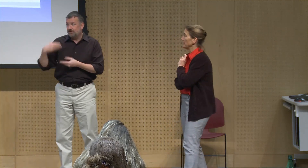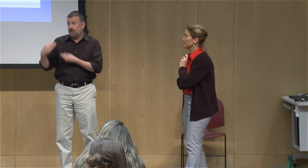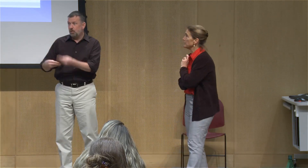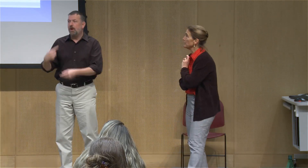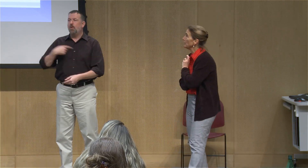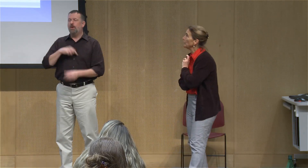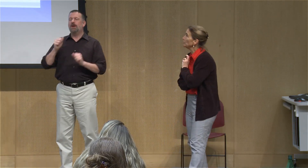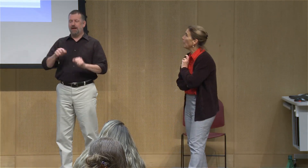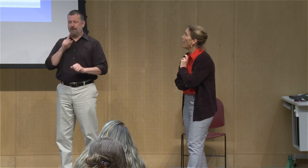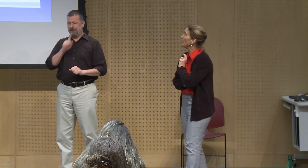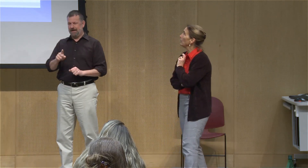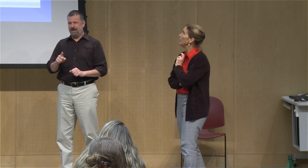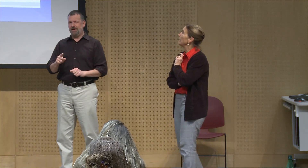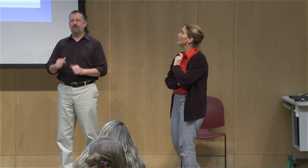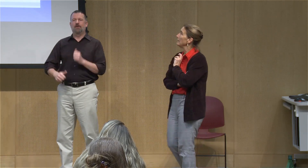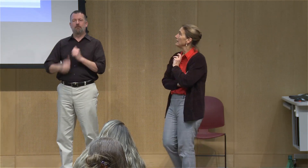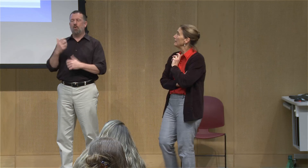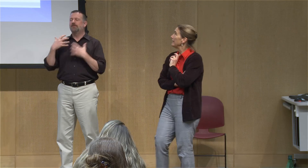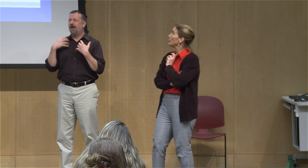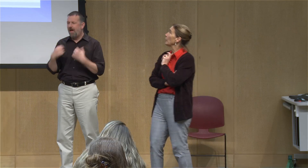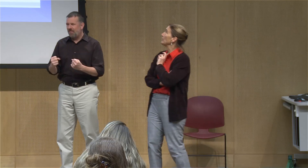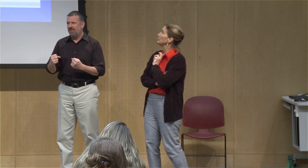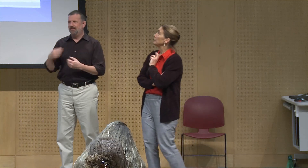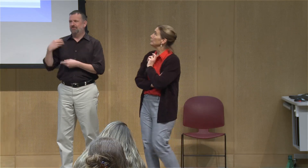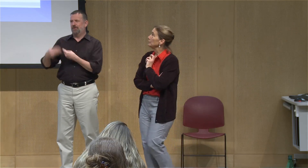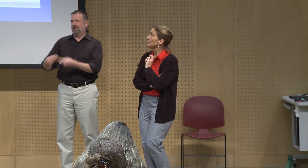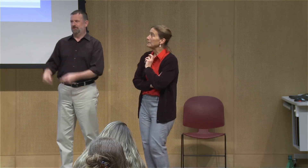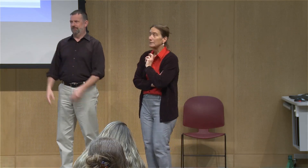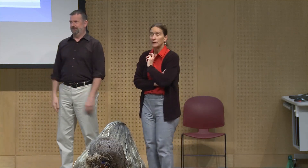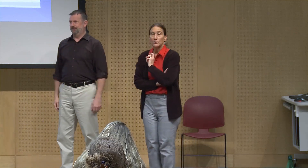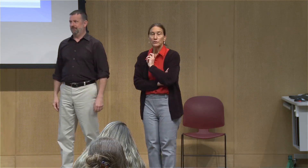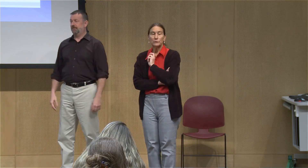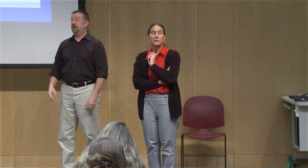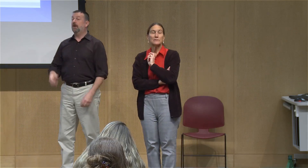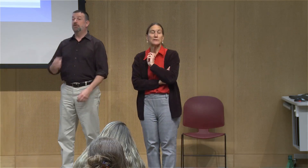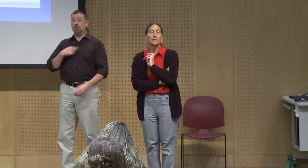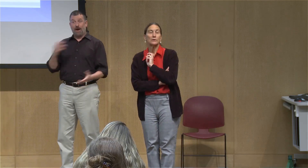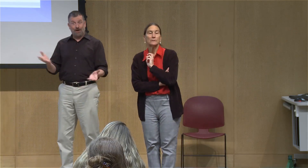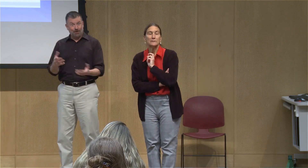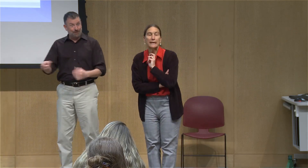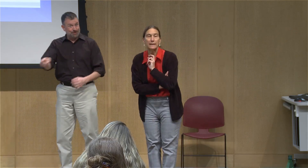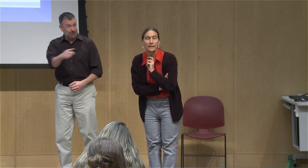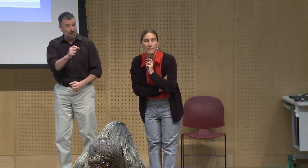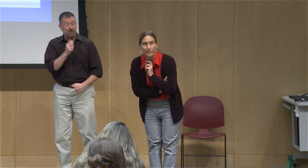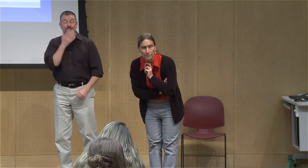SO I WOULD ENCOURAGE YOU TO CONSIDER TAKING THE PLEDGE,